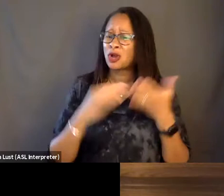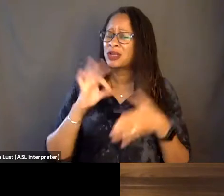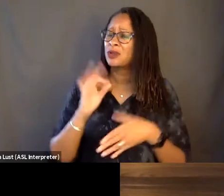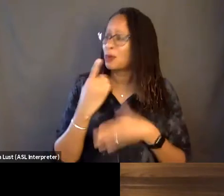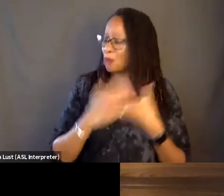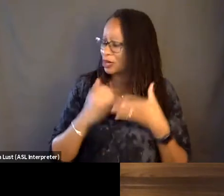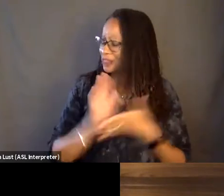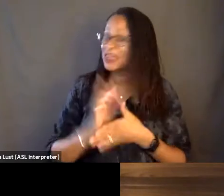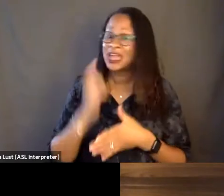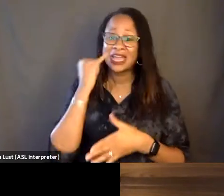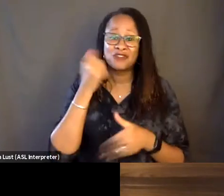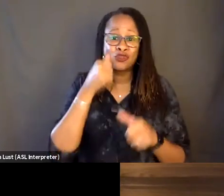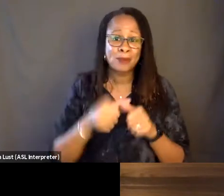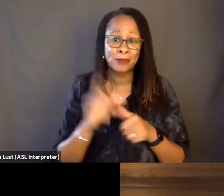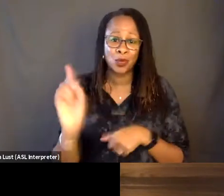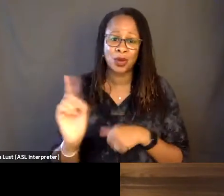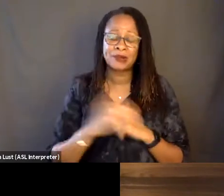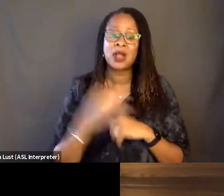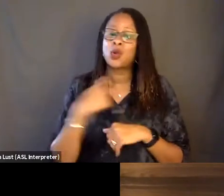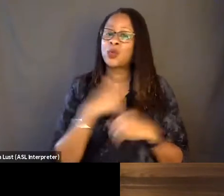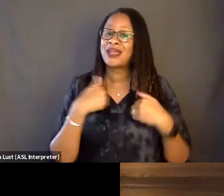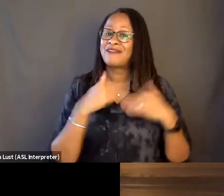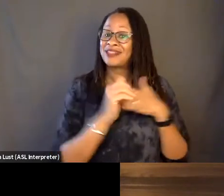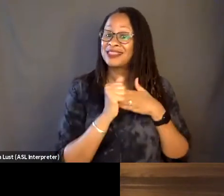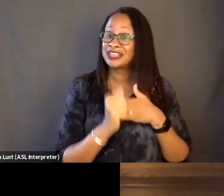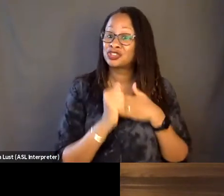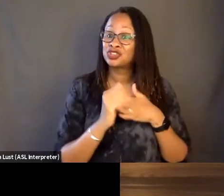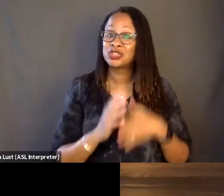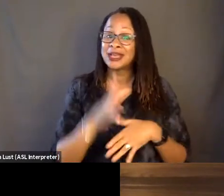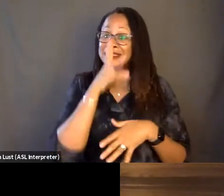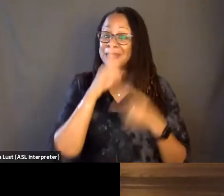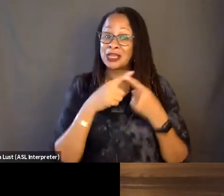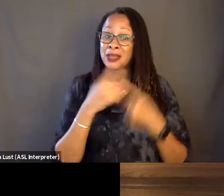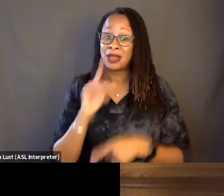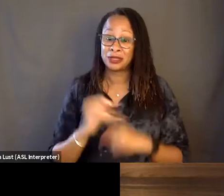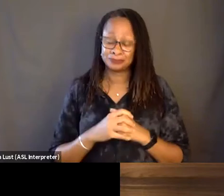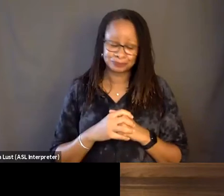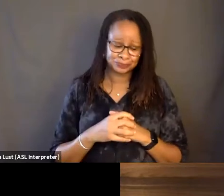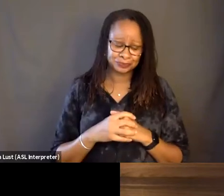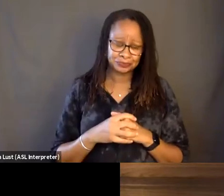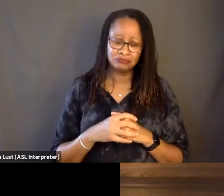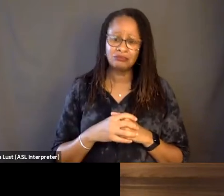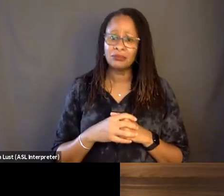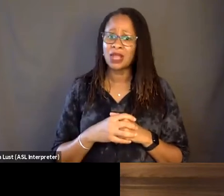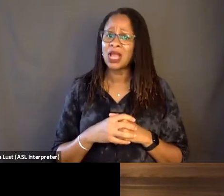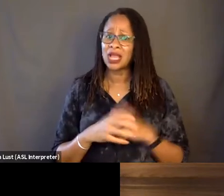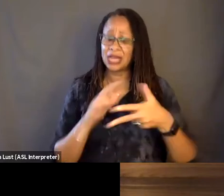and if you remember where we have leaders kind of speaking about it. And I intentionally chose three Republicans--